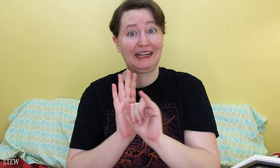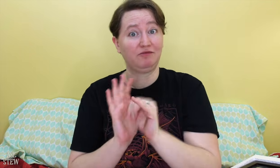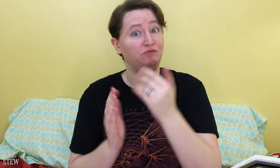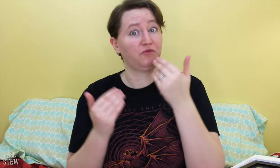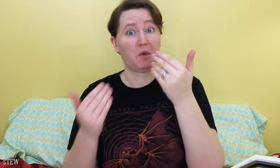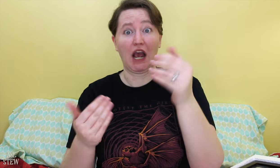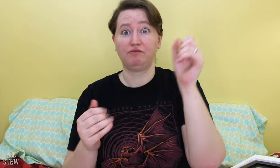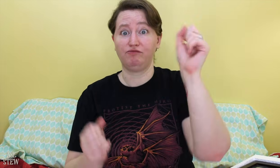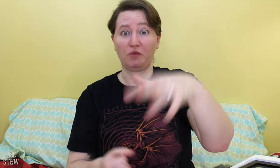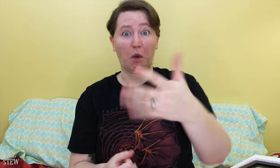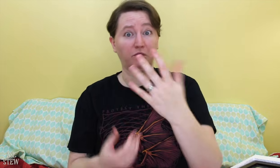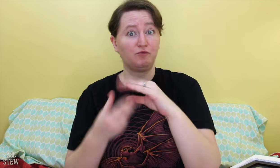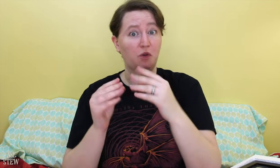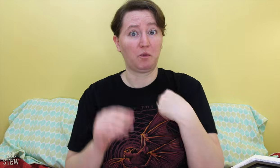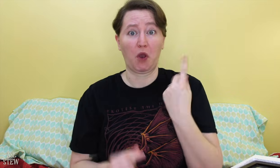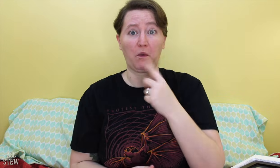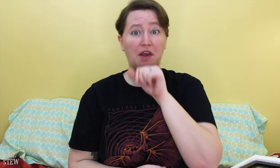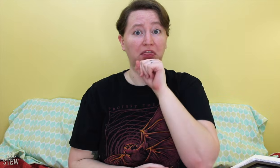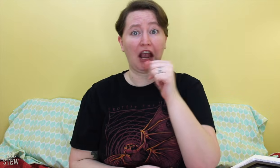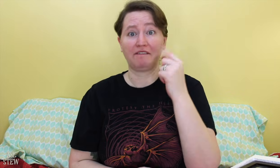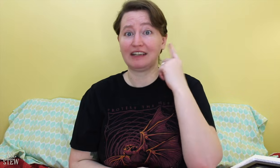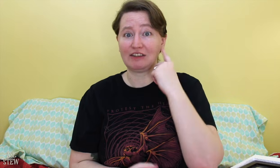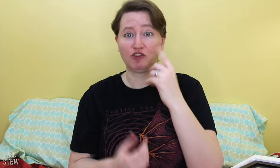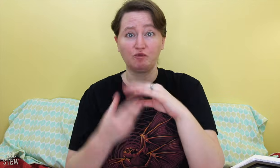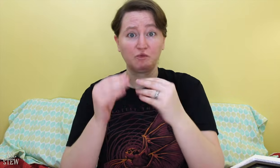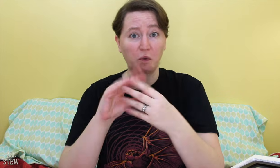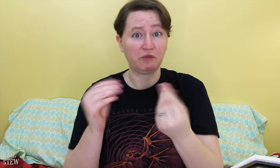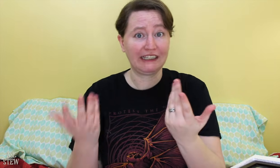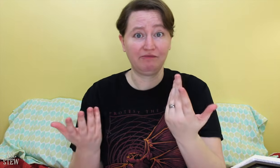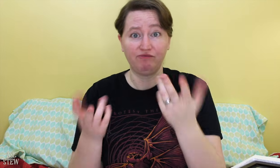you can leave an experience of your journey figuring out your identity is.